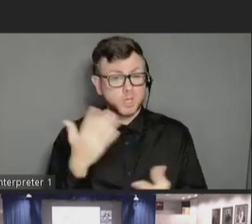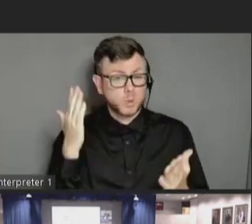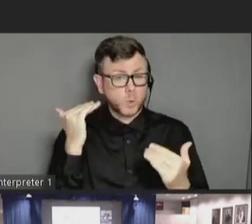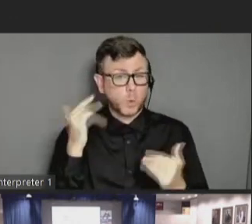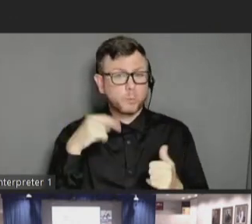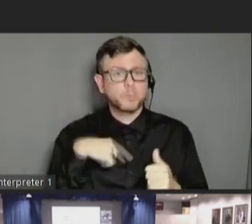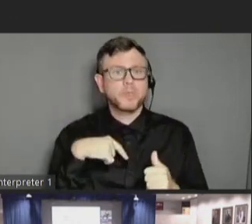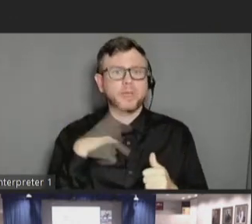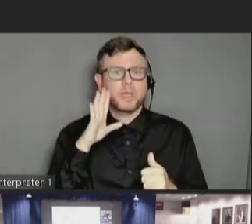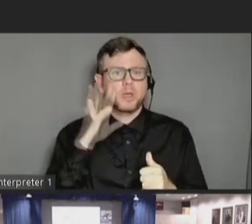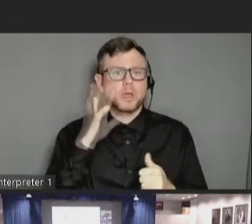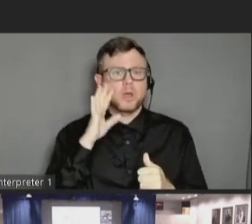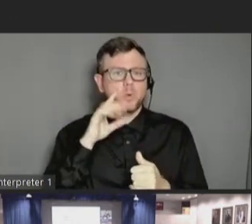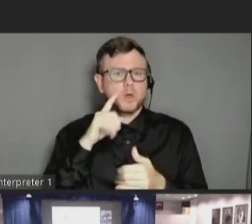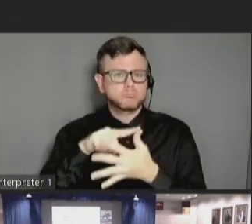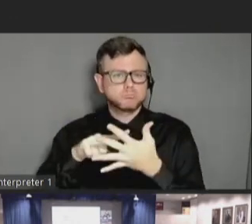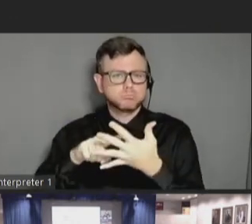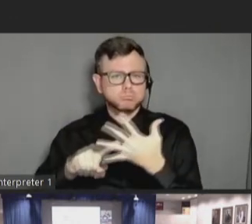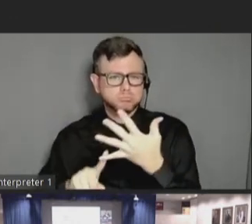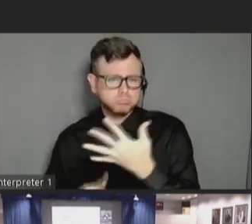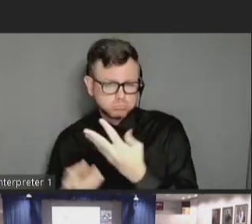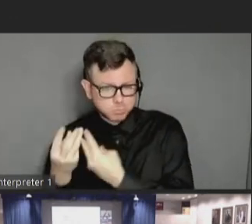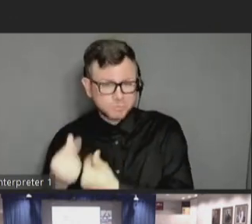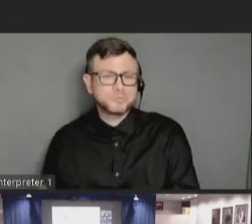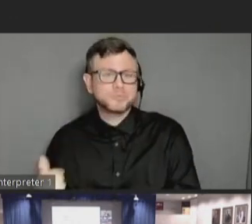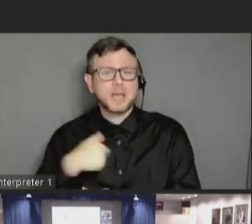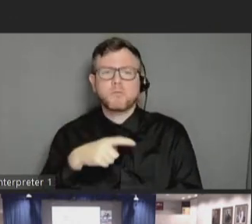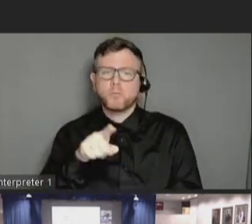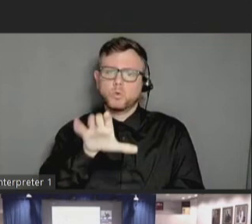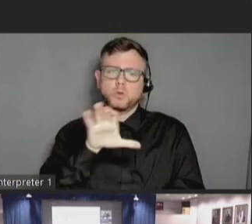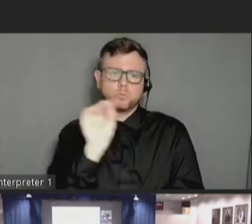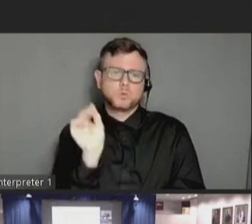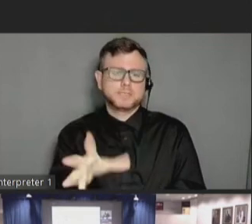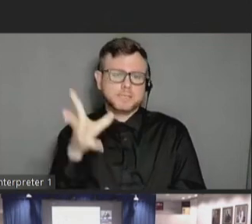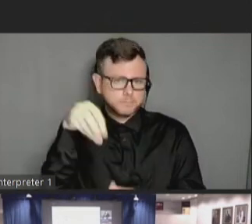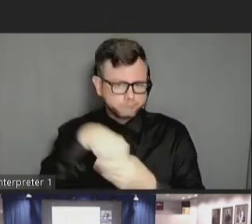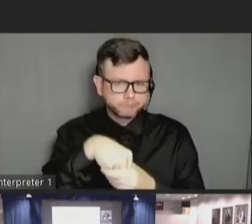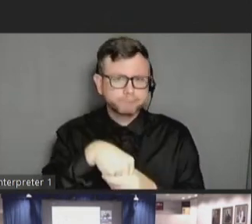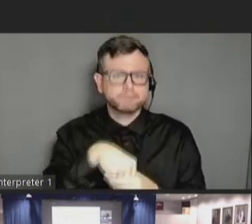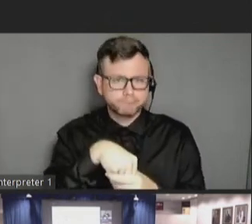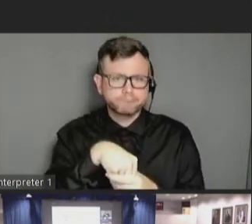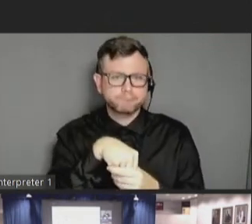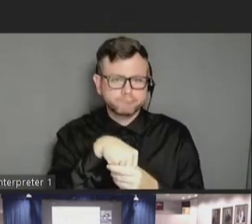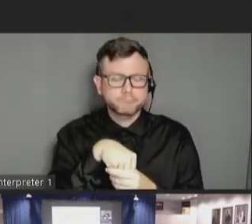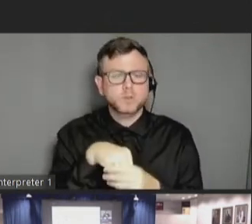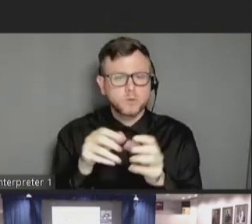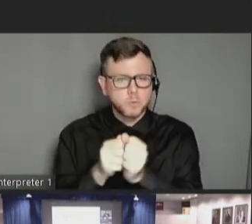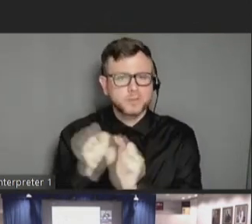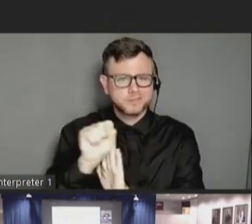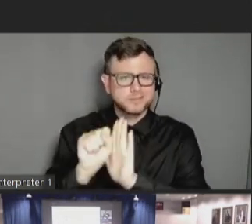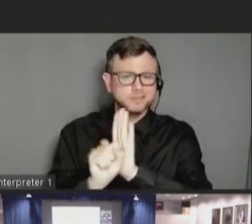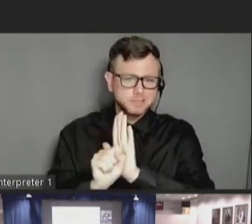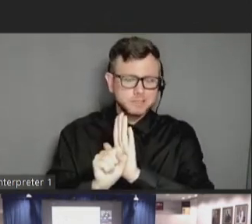those last states and have 100 percent participation with the states on that.